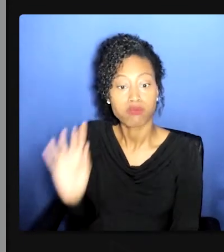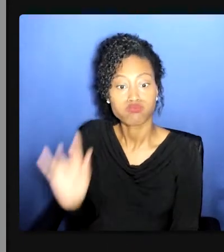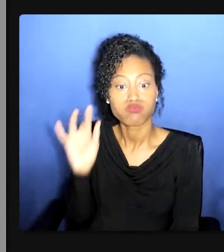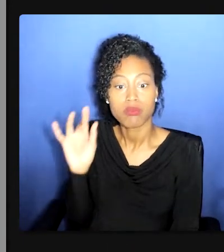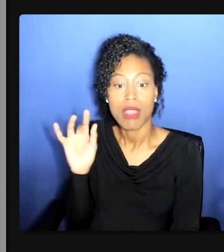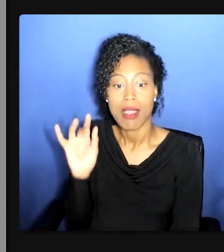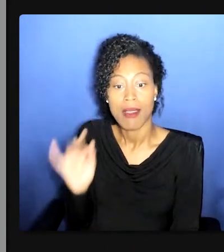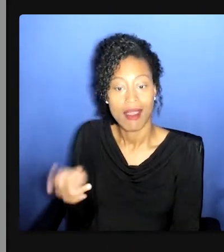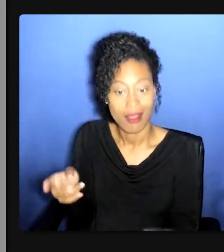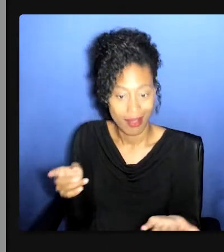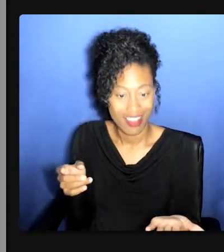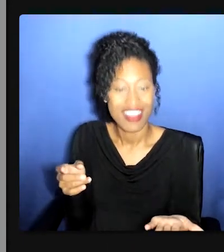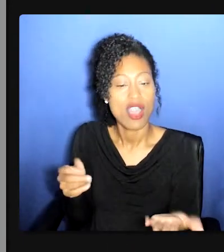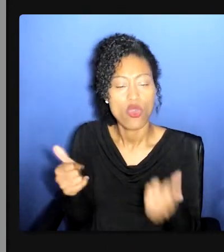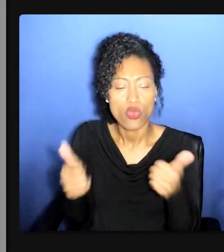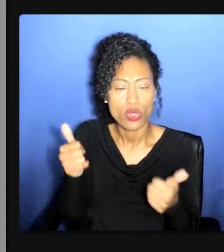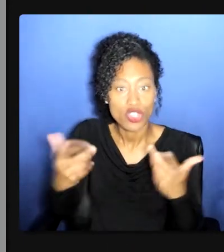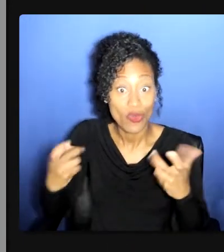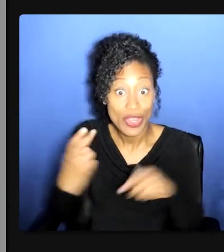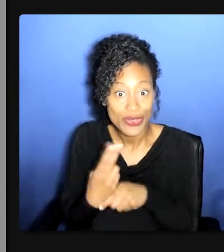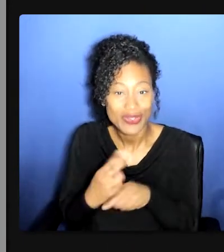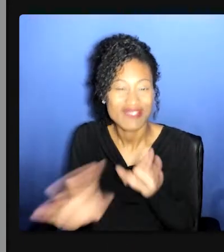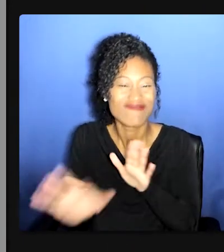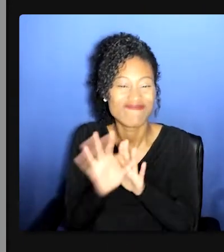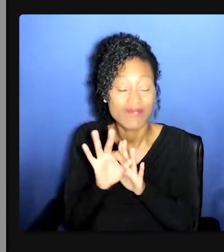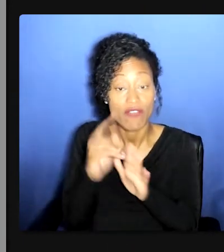and select the asset you want to use.